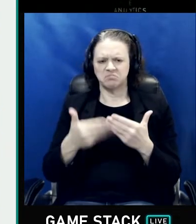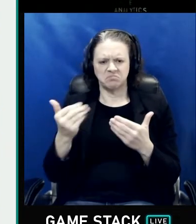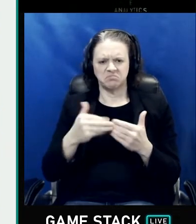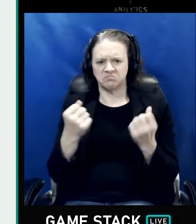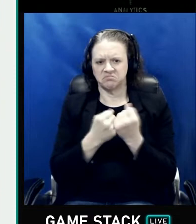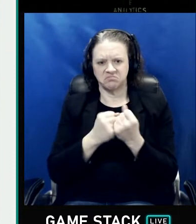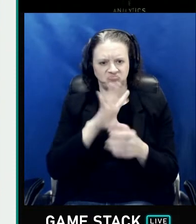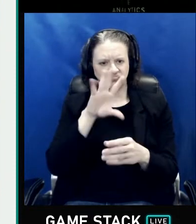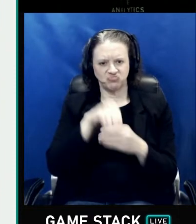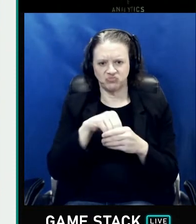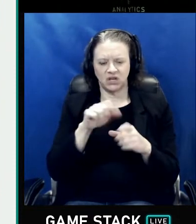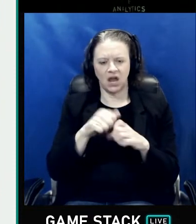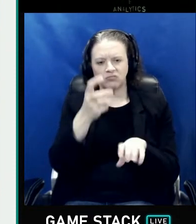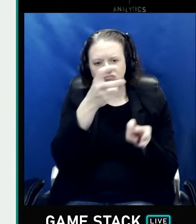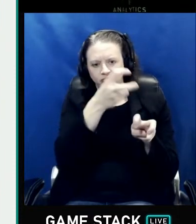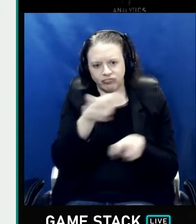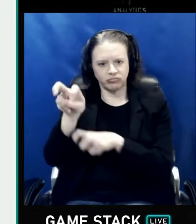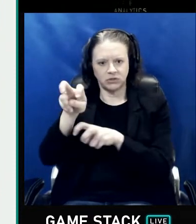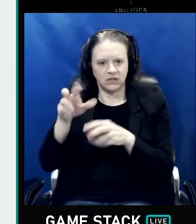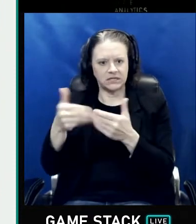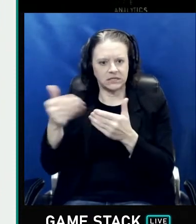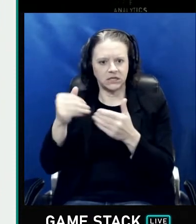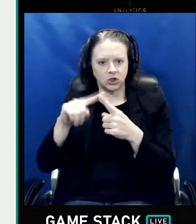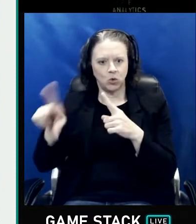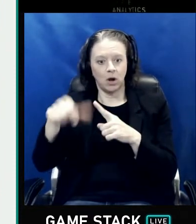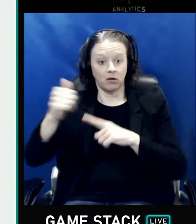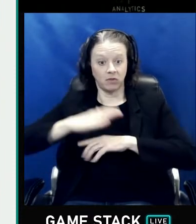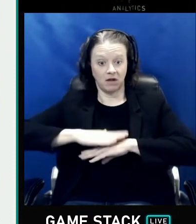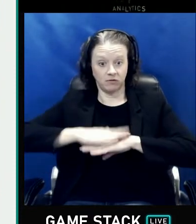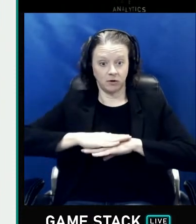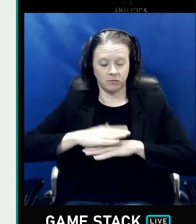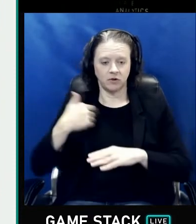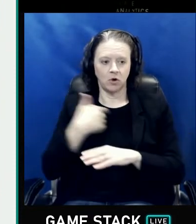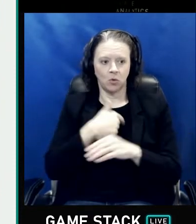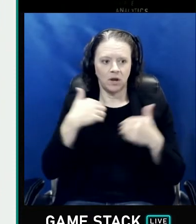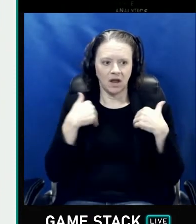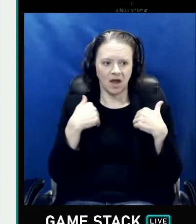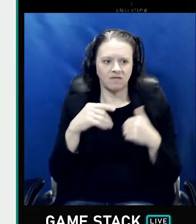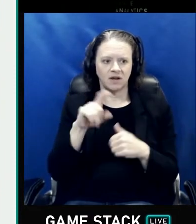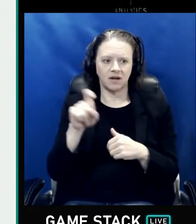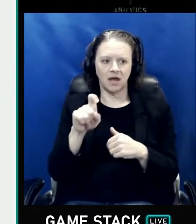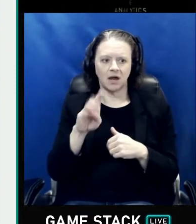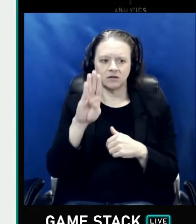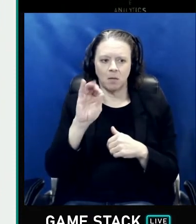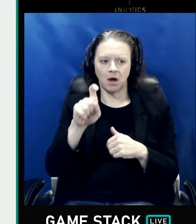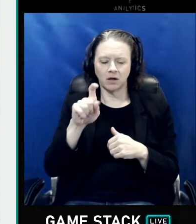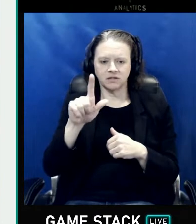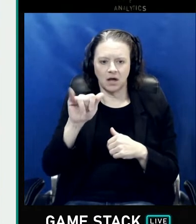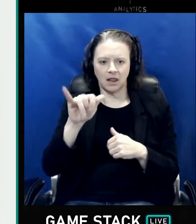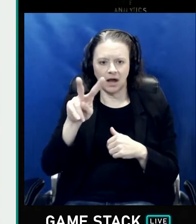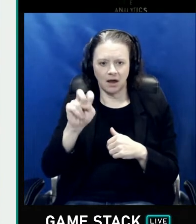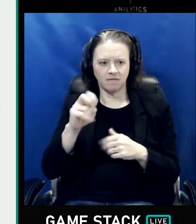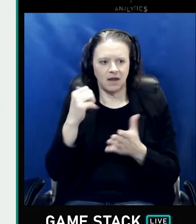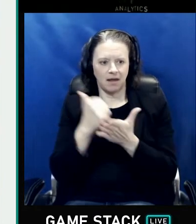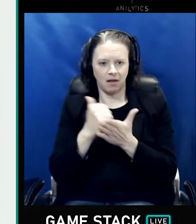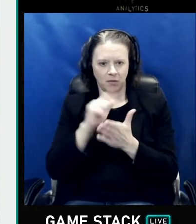We also provide an Xbox Helper library, and this is for if you are targeting an Xbox device.